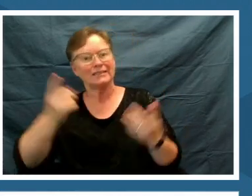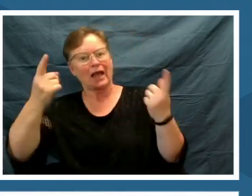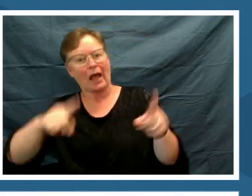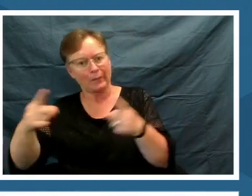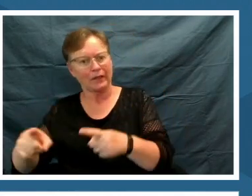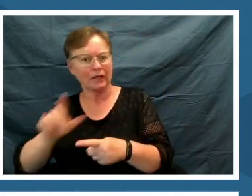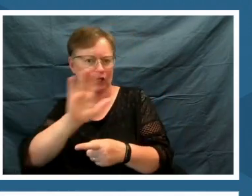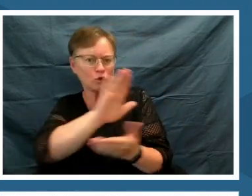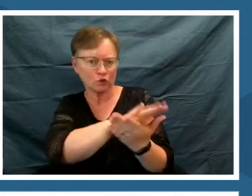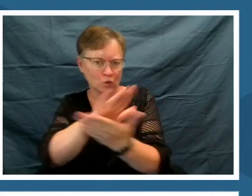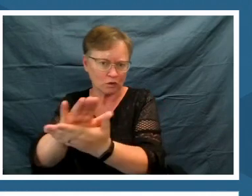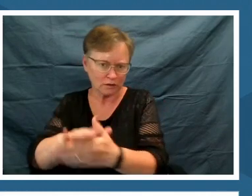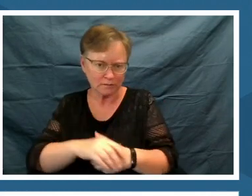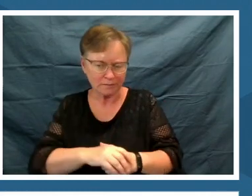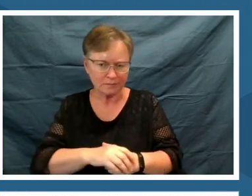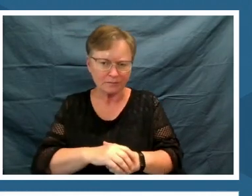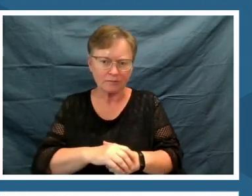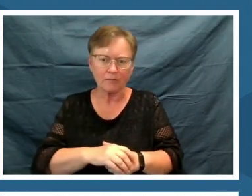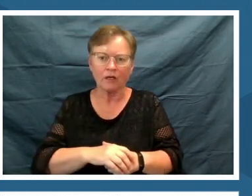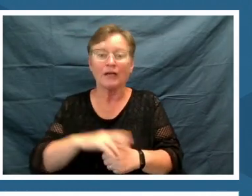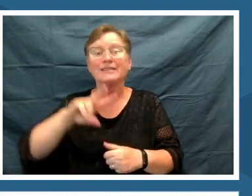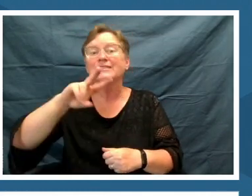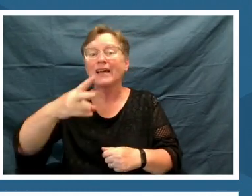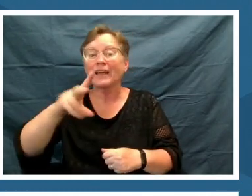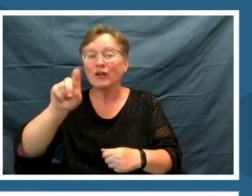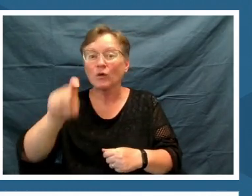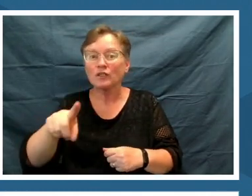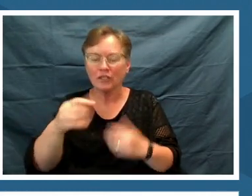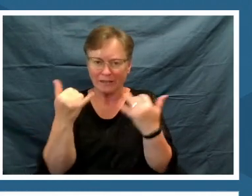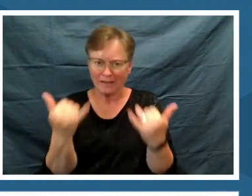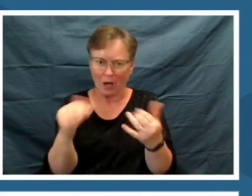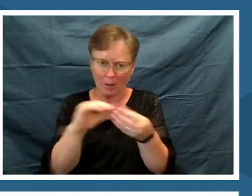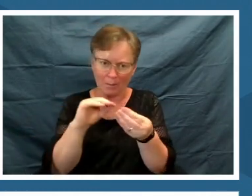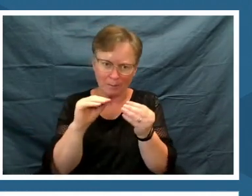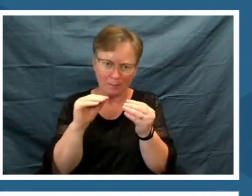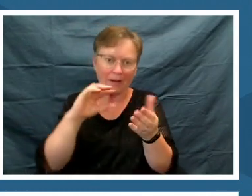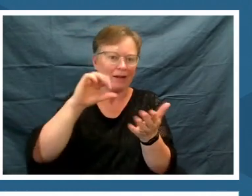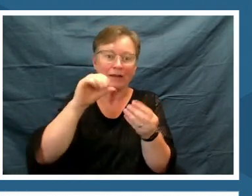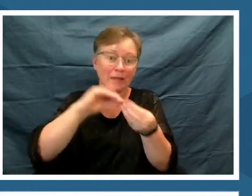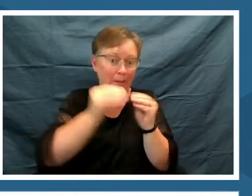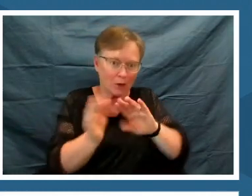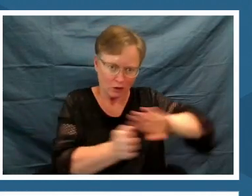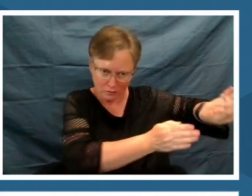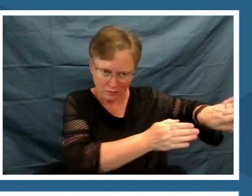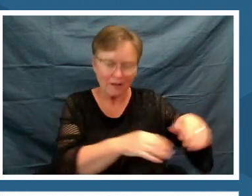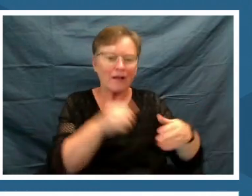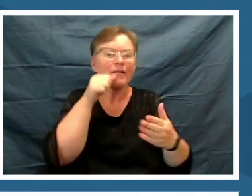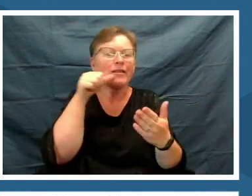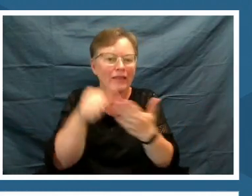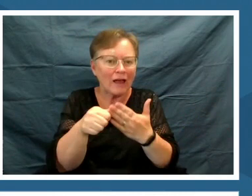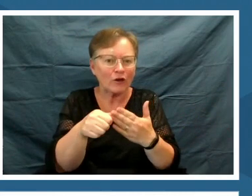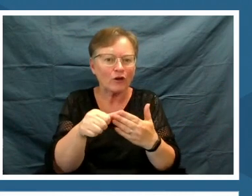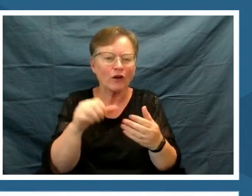the second question so this time we're going to ask you to put a letter in and again the reason a letter not a